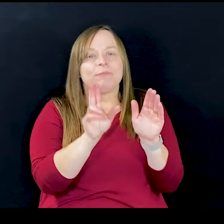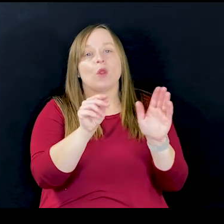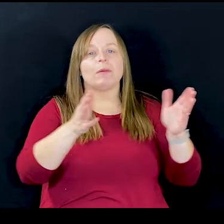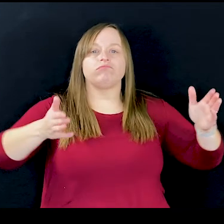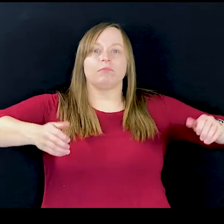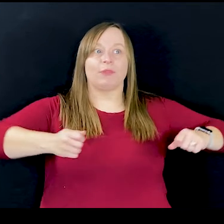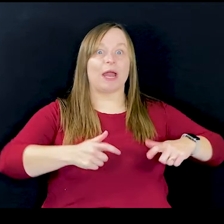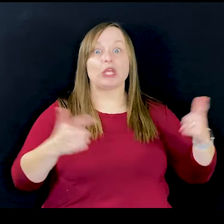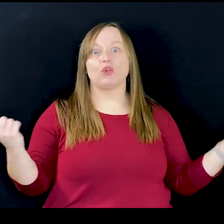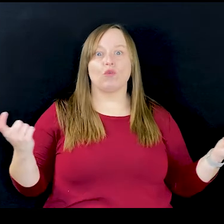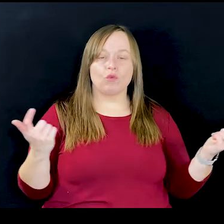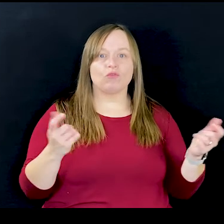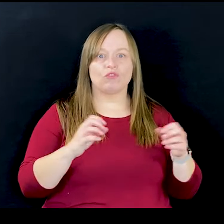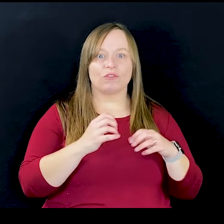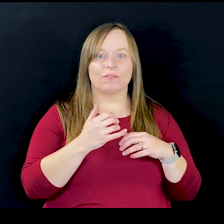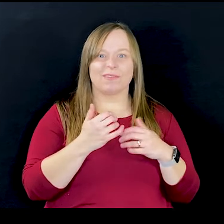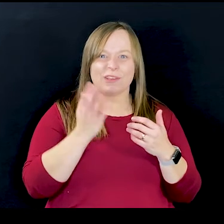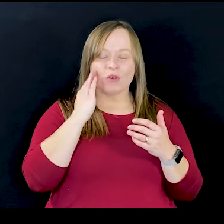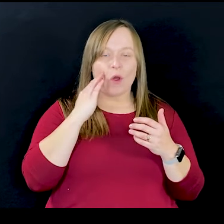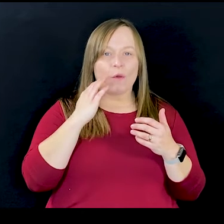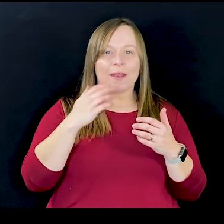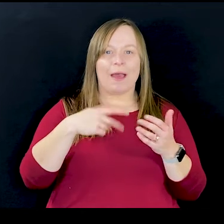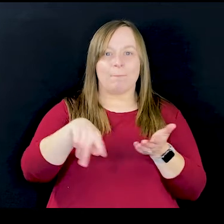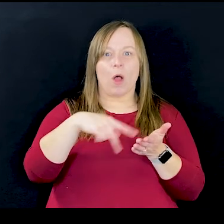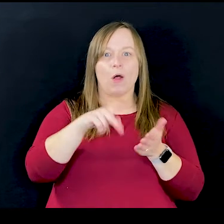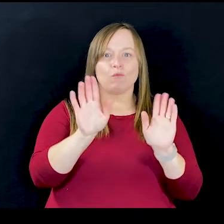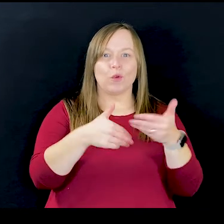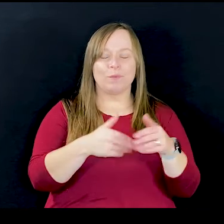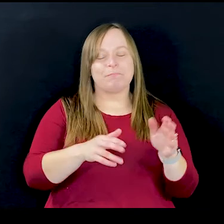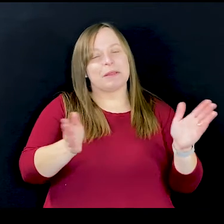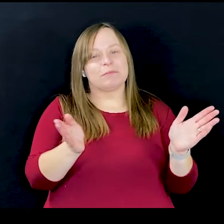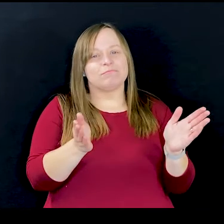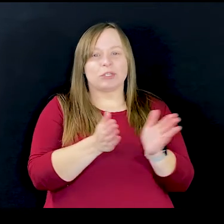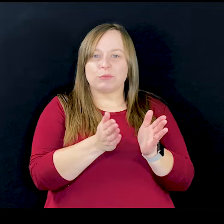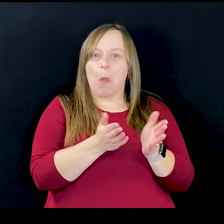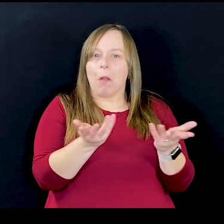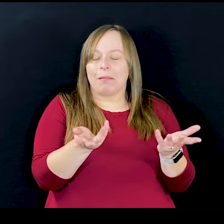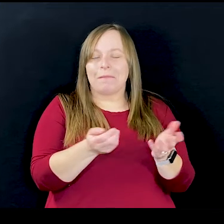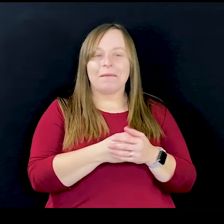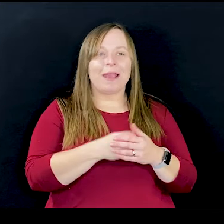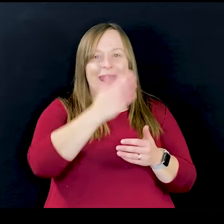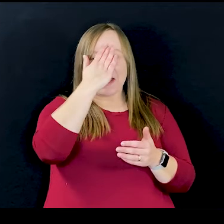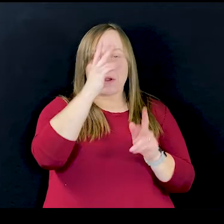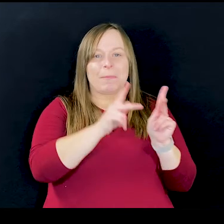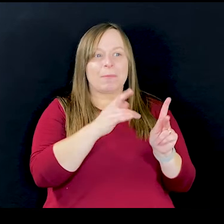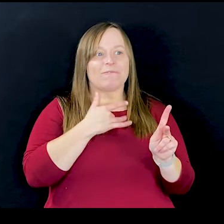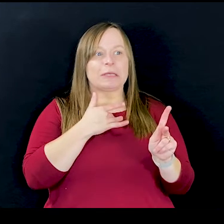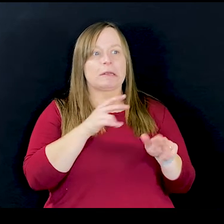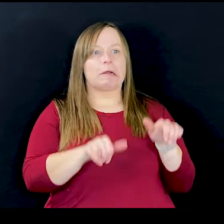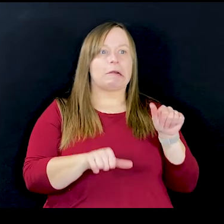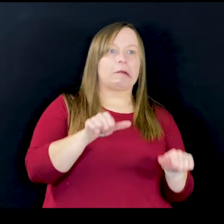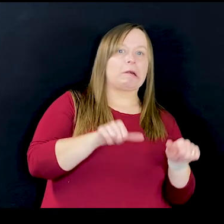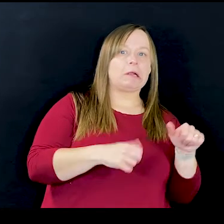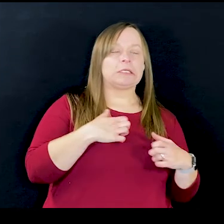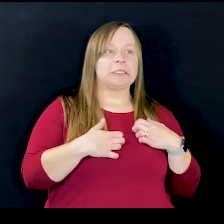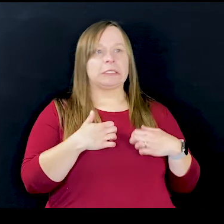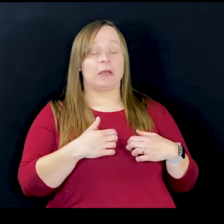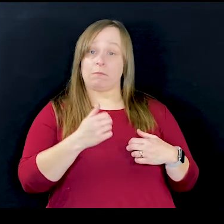but they're not all rooms or anything. They're kind of tight spaces. And I know people feel a little bit uncomfortable.